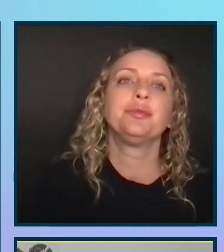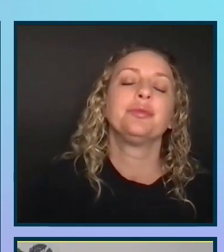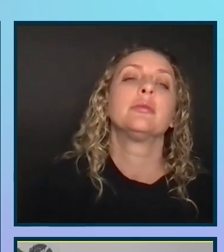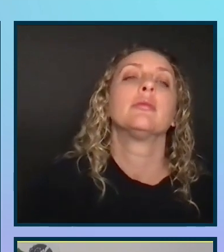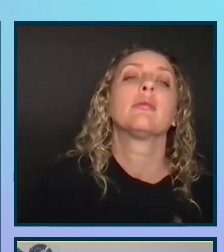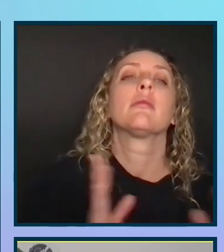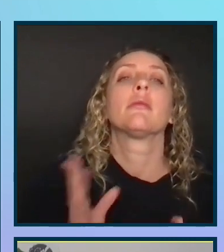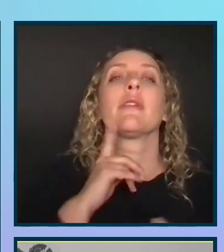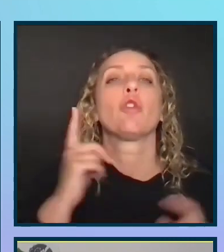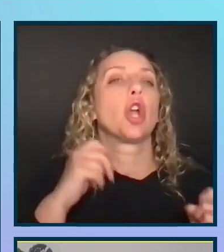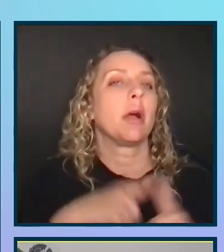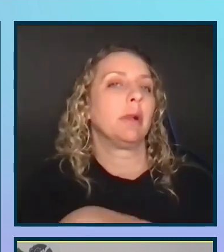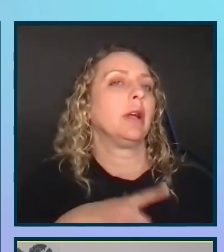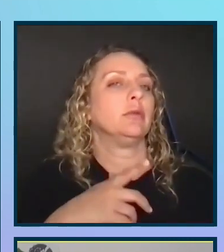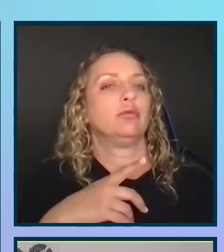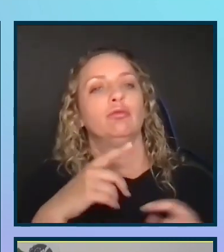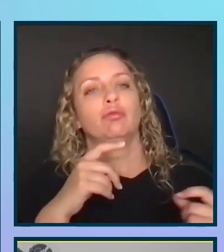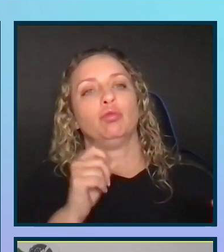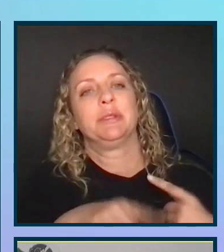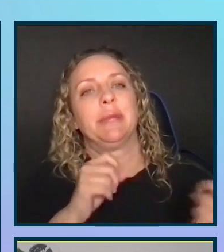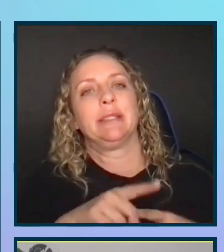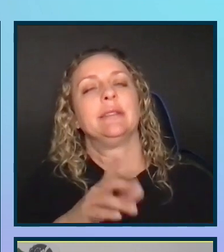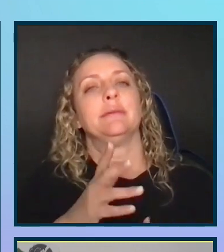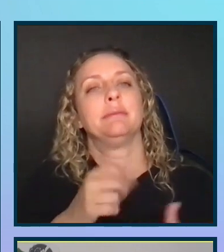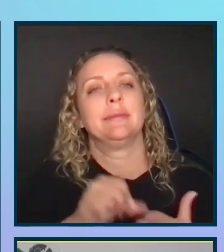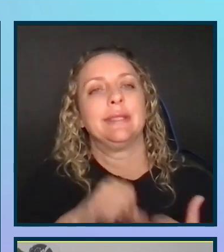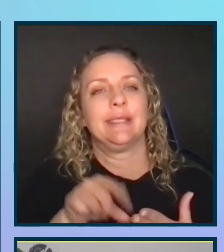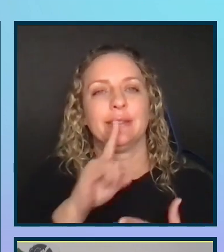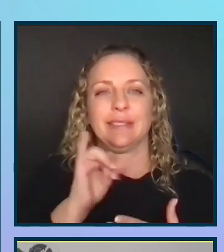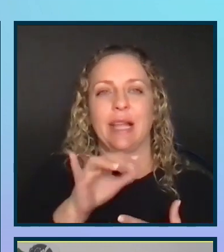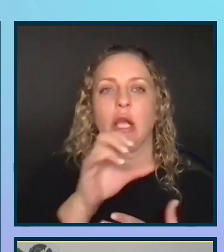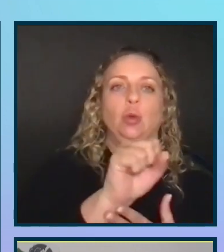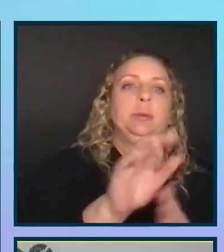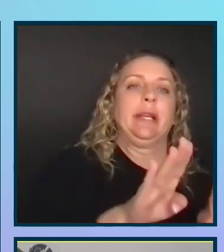For complex responsive page, you could also document the Zoom behavior. I'll be honest,